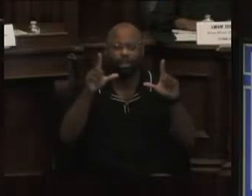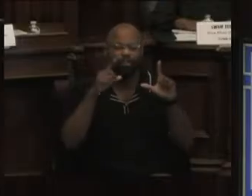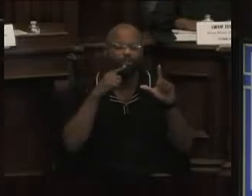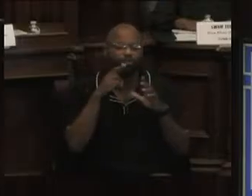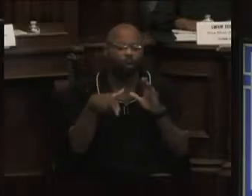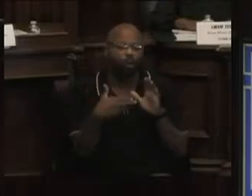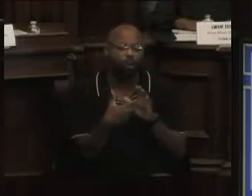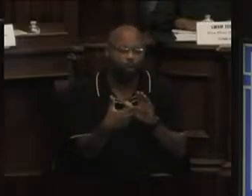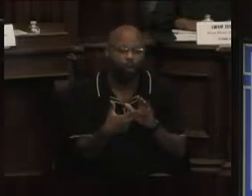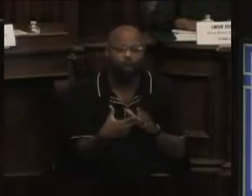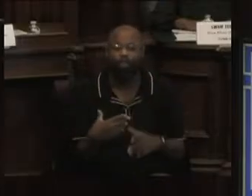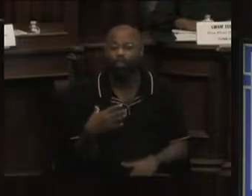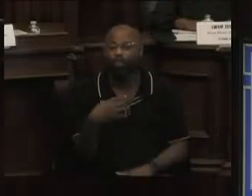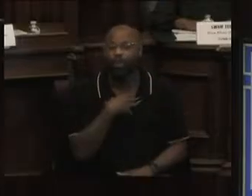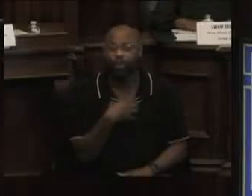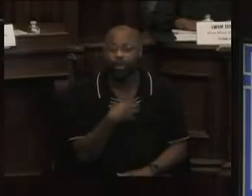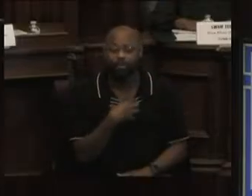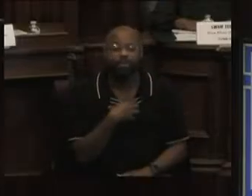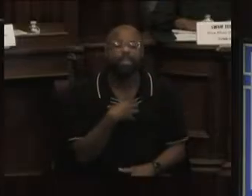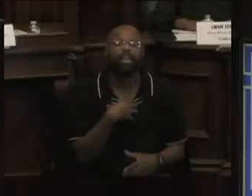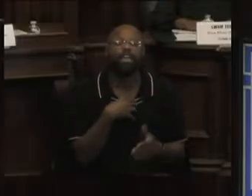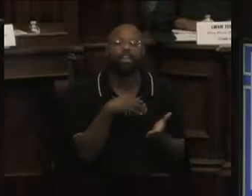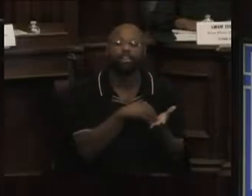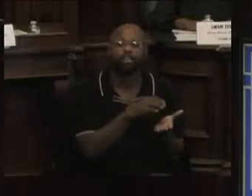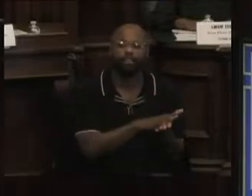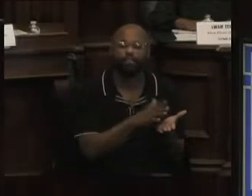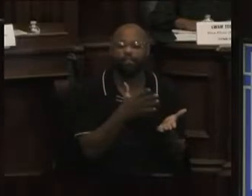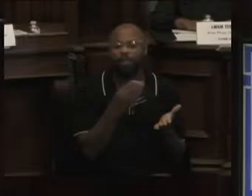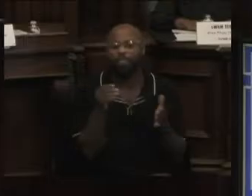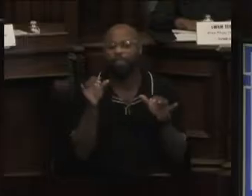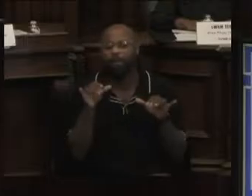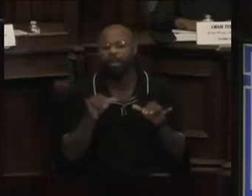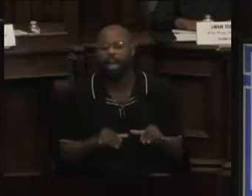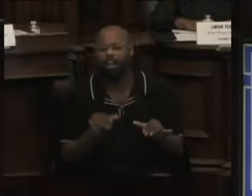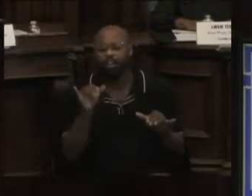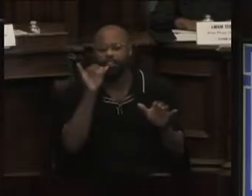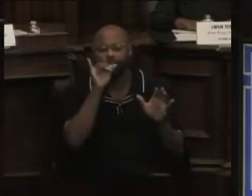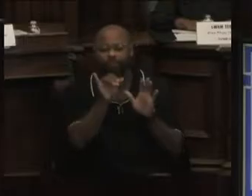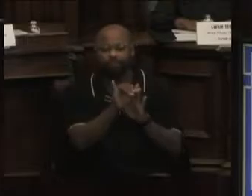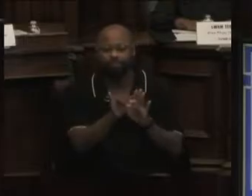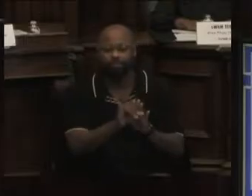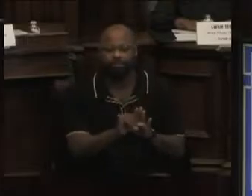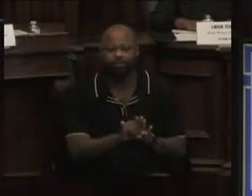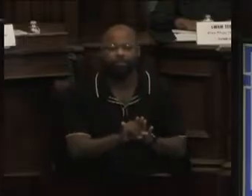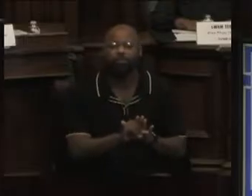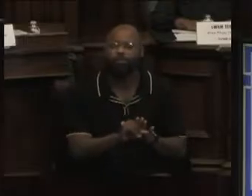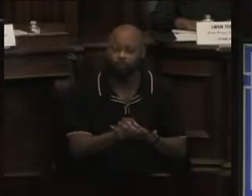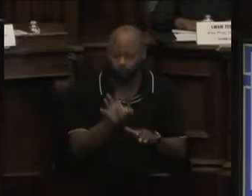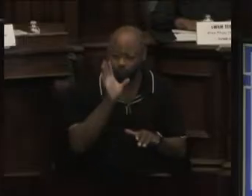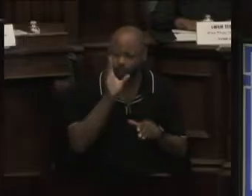clear about that. So let's talk about the reframed role